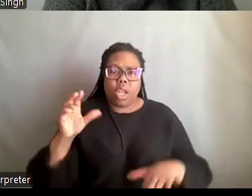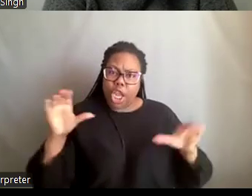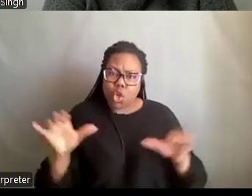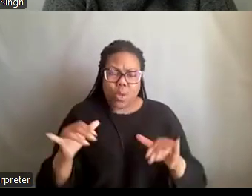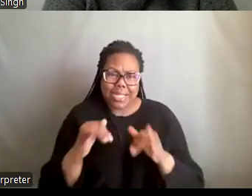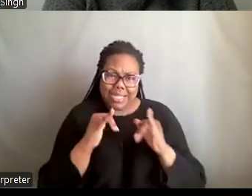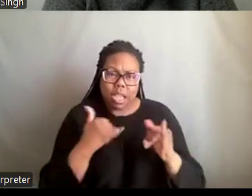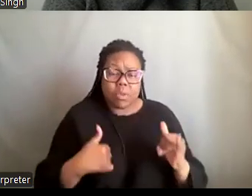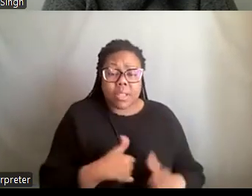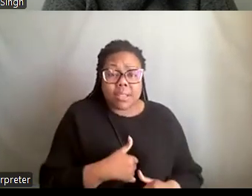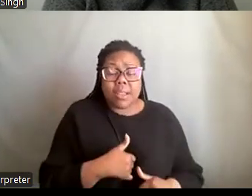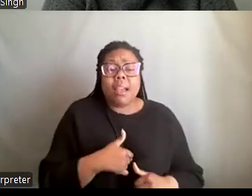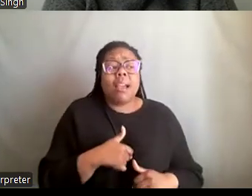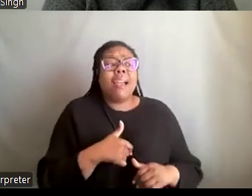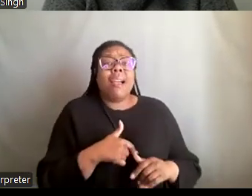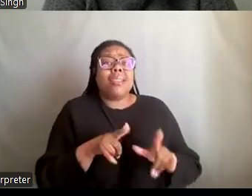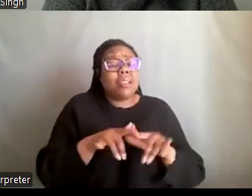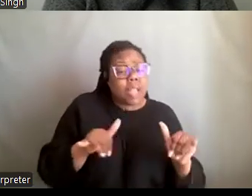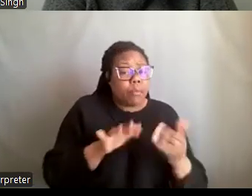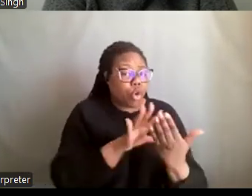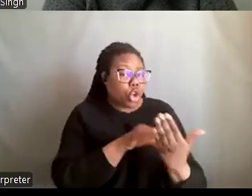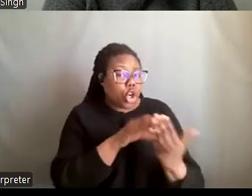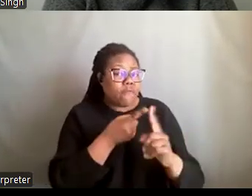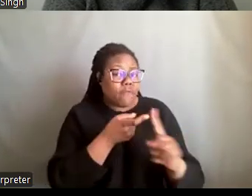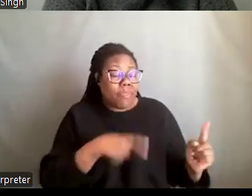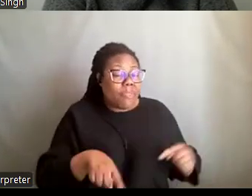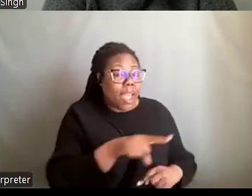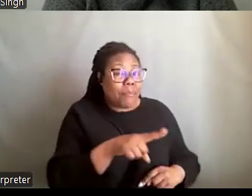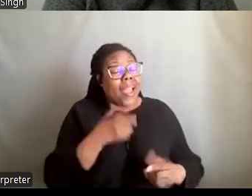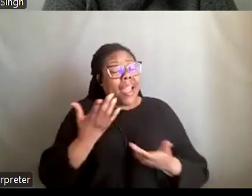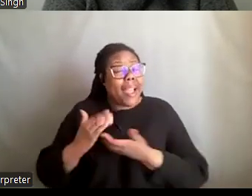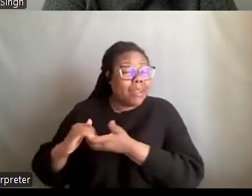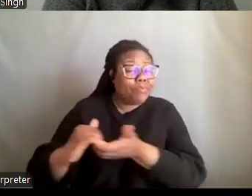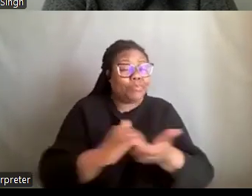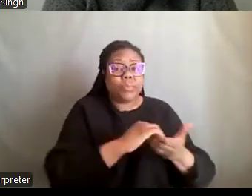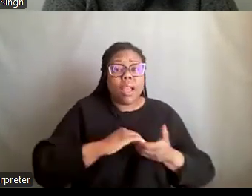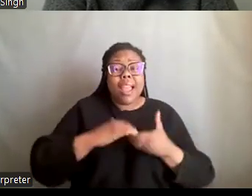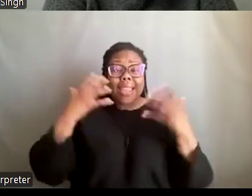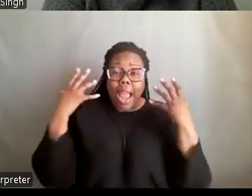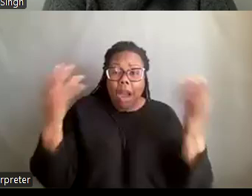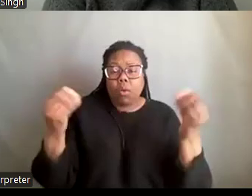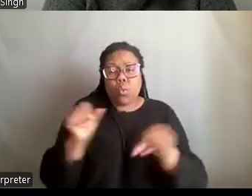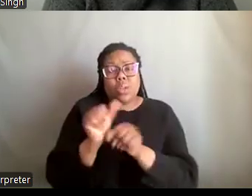the trenches and how to do it like we do it. And learn some stuff from them and get out there and work together,